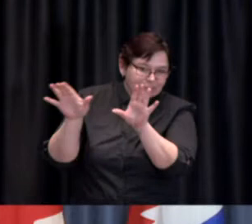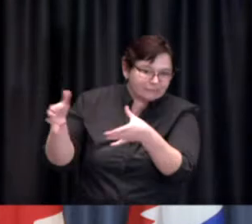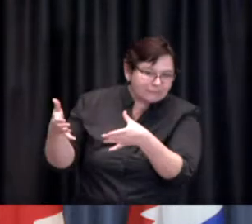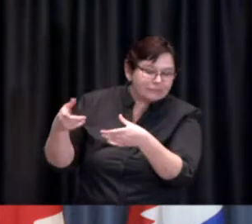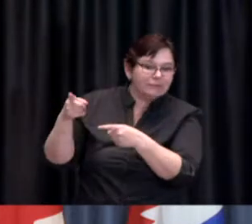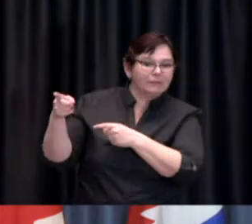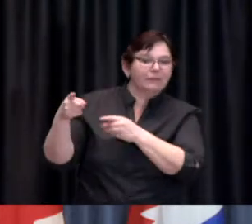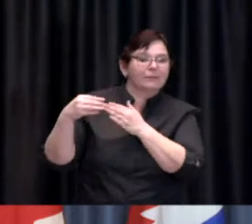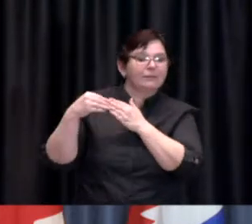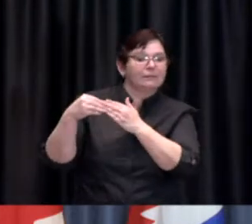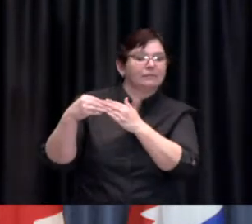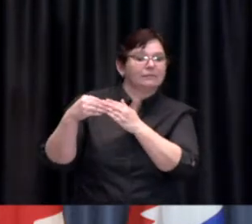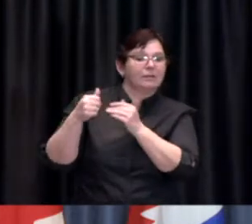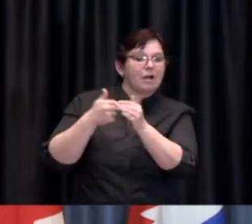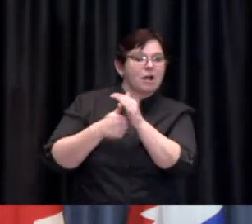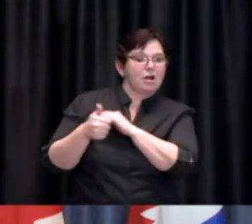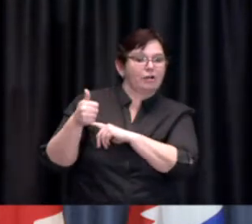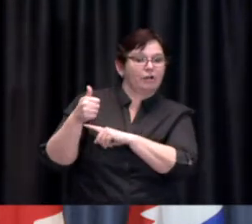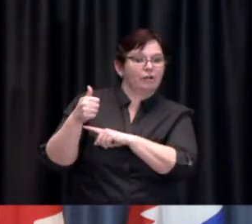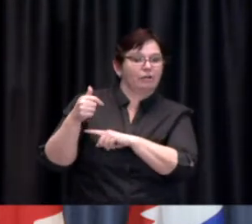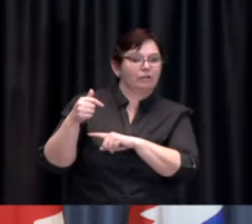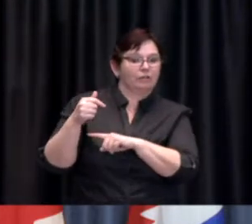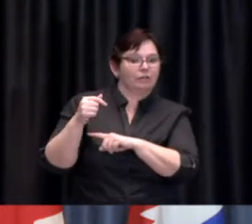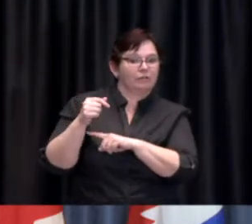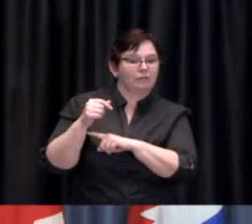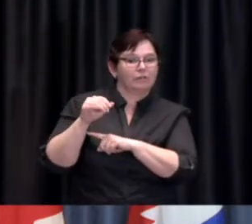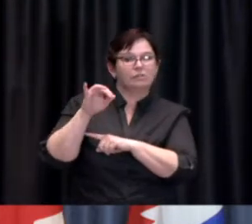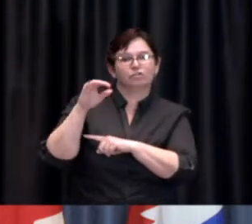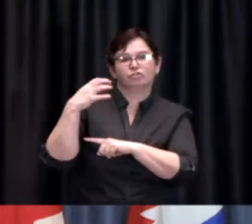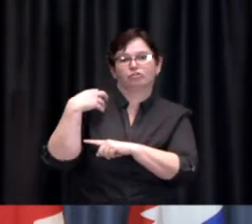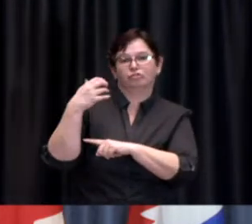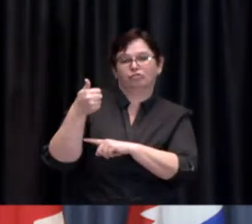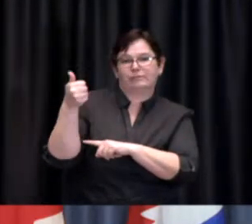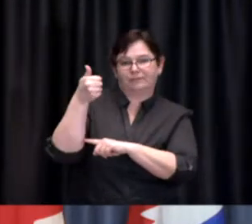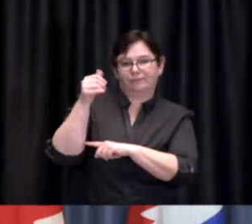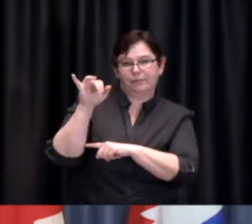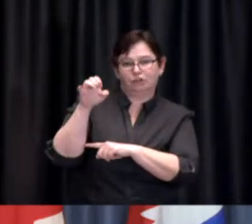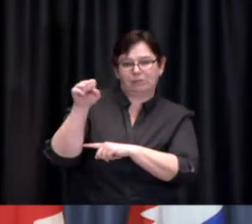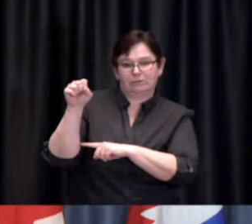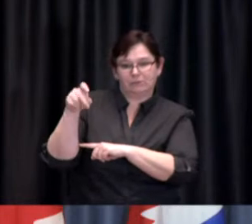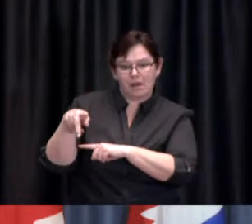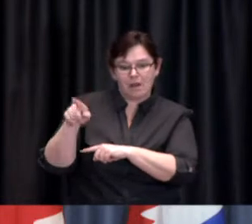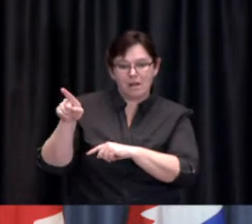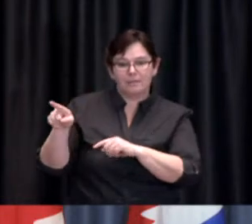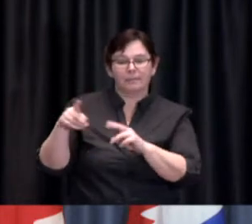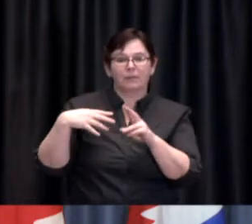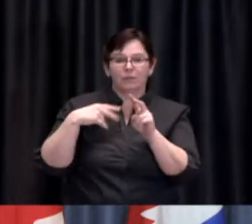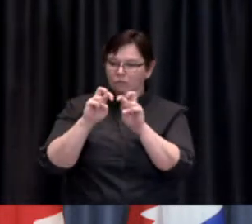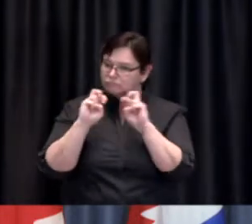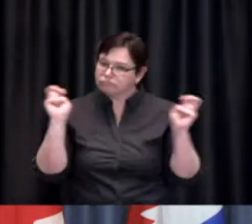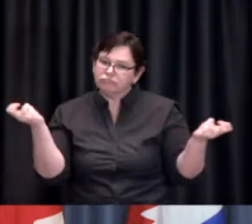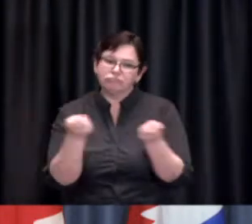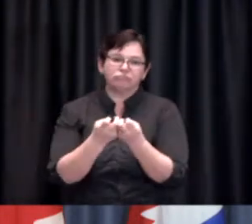we have people at the table working uh to make sure that we are you know ready for when vaccines